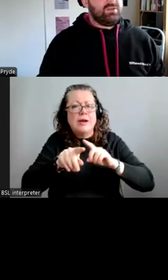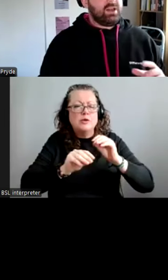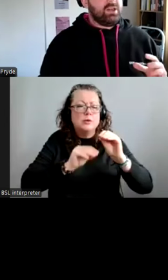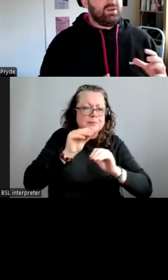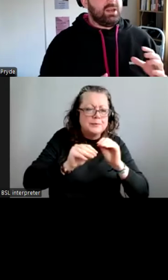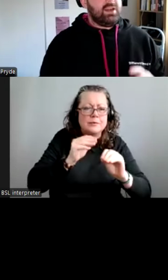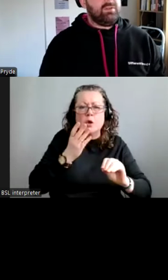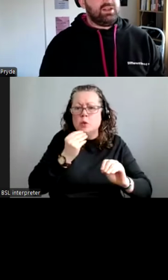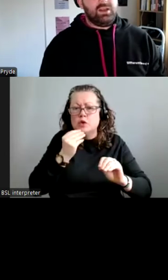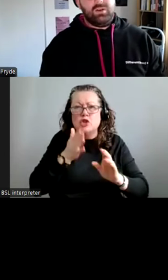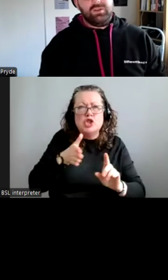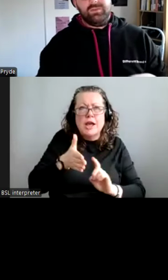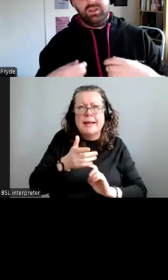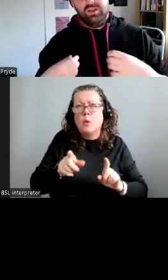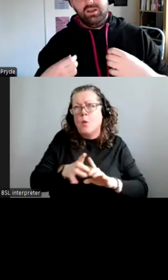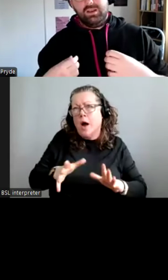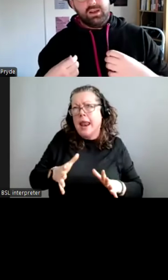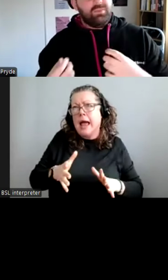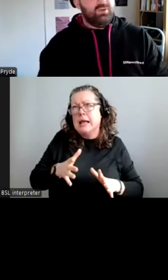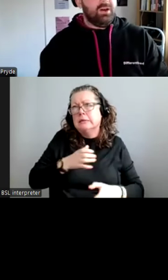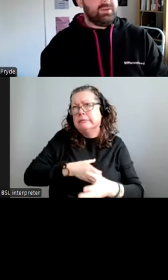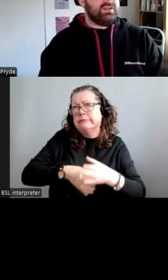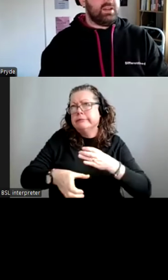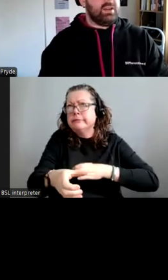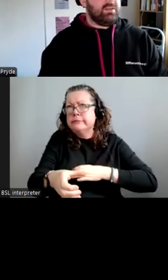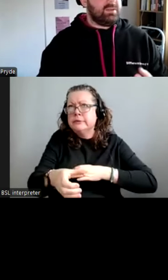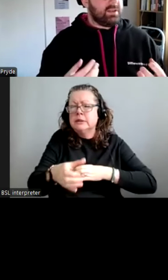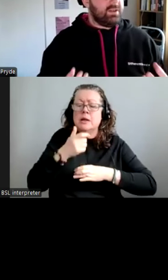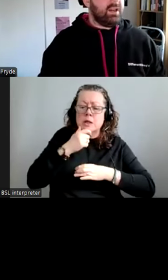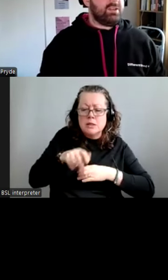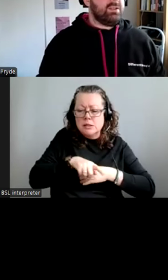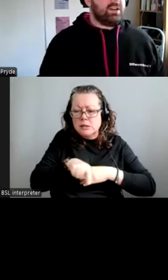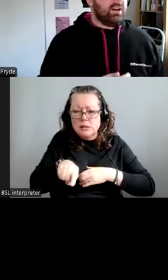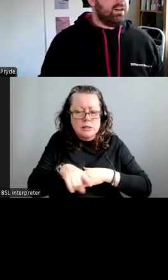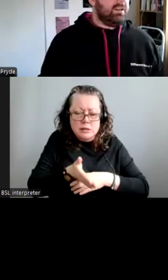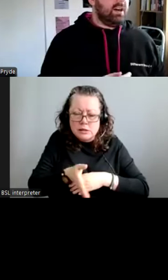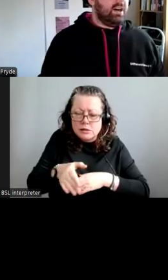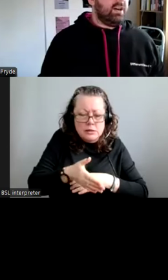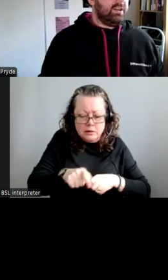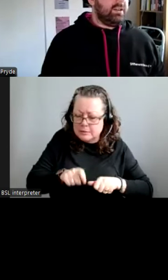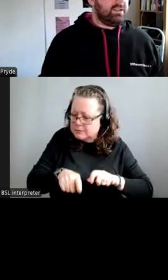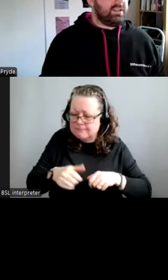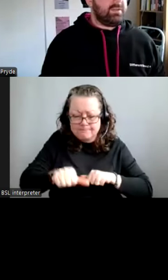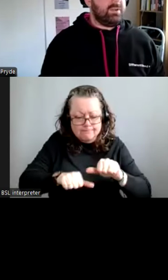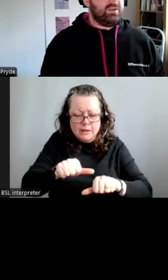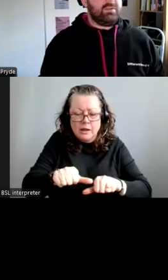which rely quite heavily on pop-ups saying specific actions are successful.